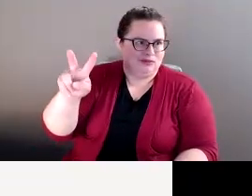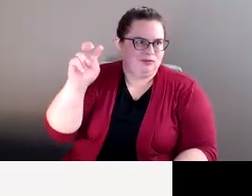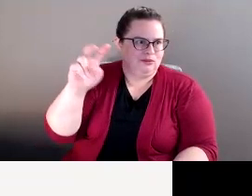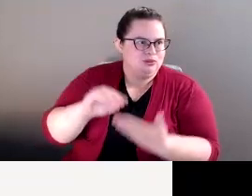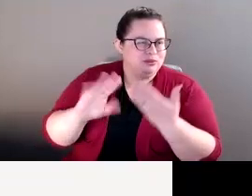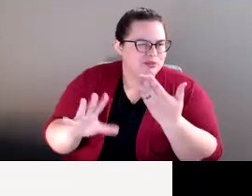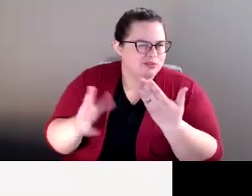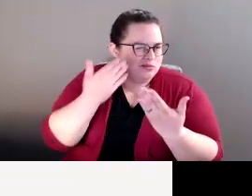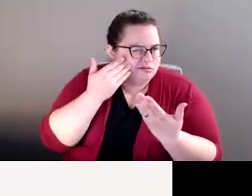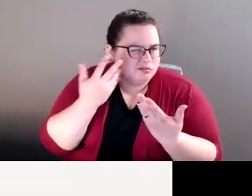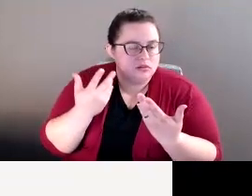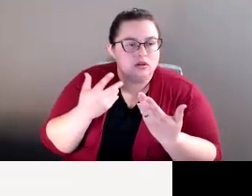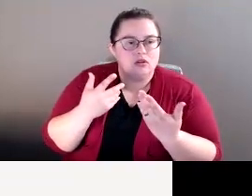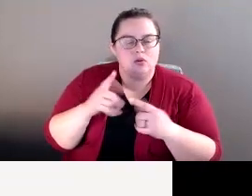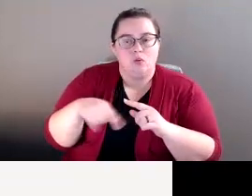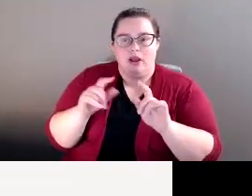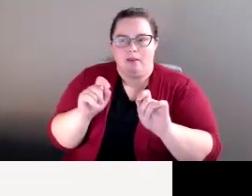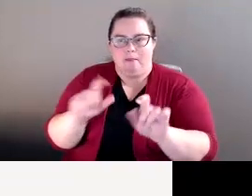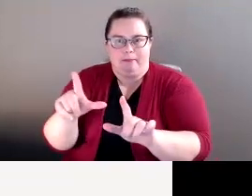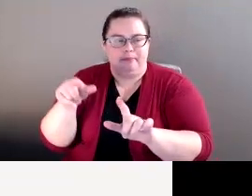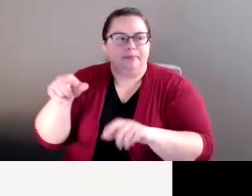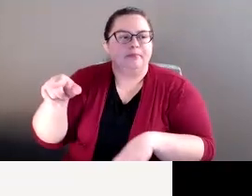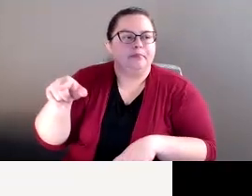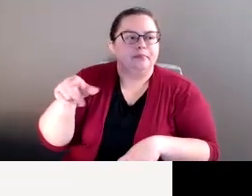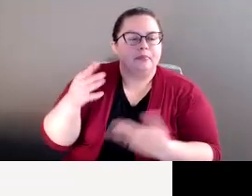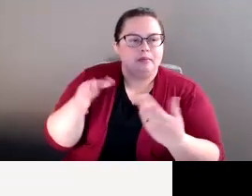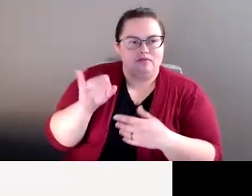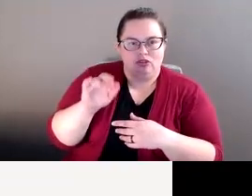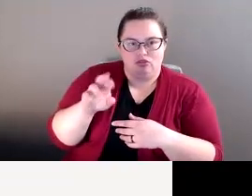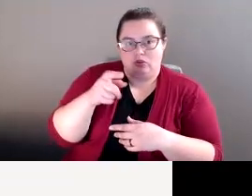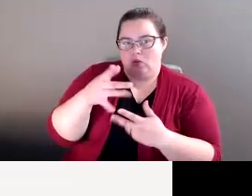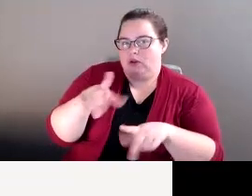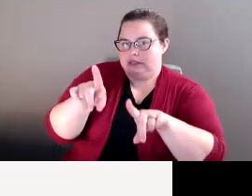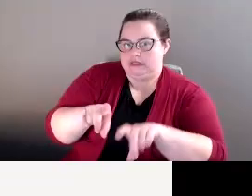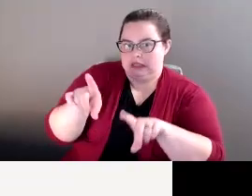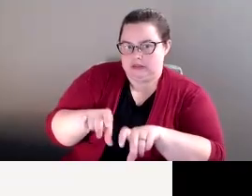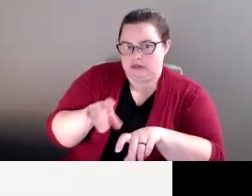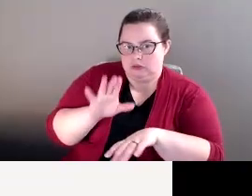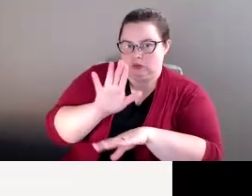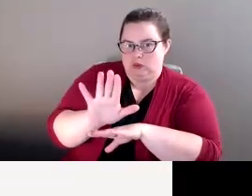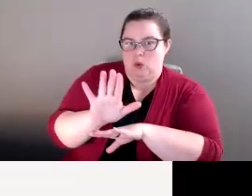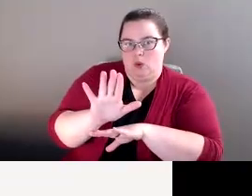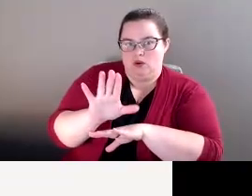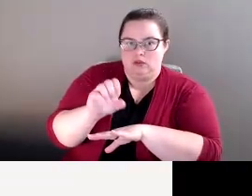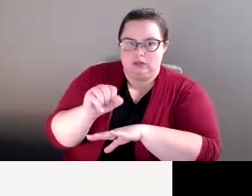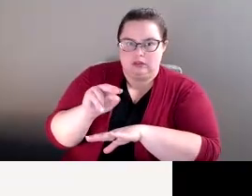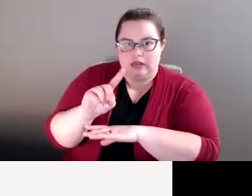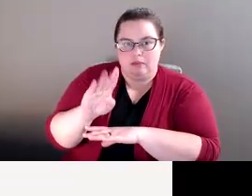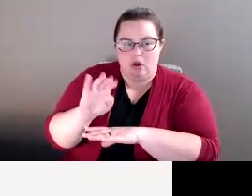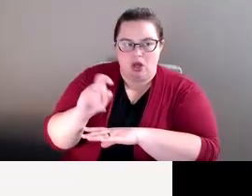when I get to that slide, you know, maybe it's a feature that you may want to test out in your sandbox or something to see if it is quicker.